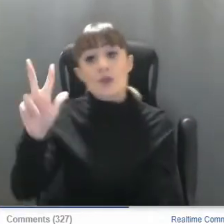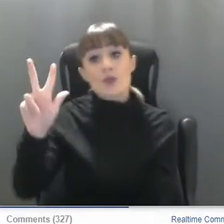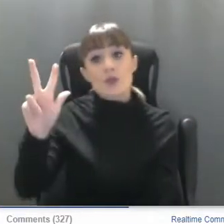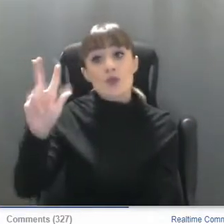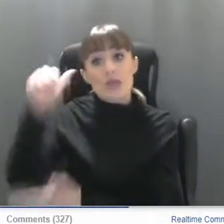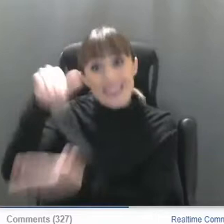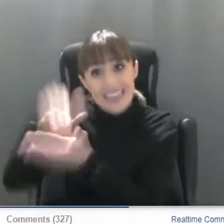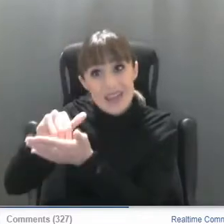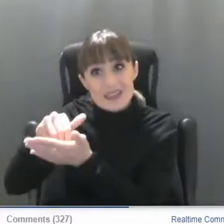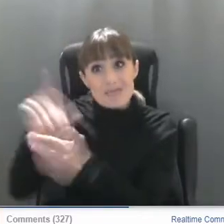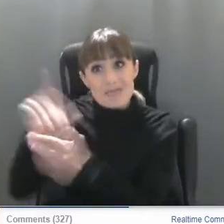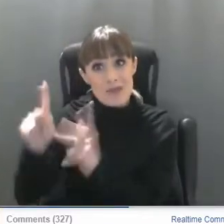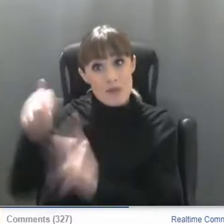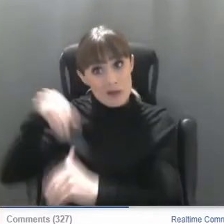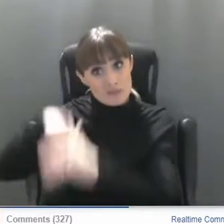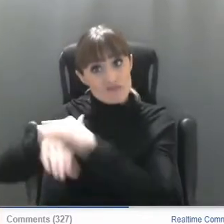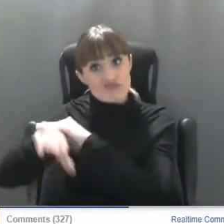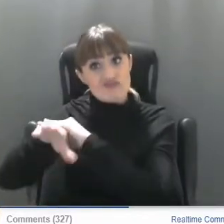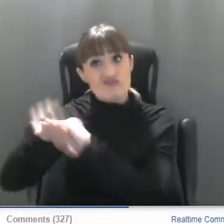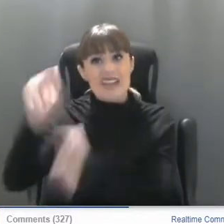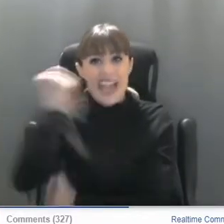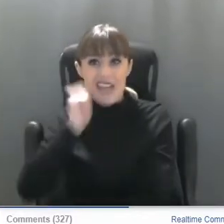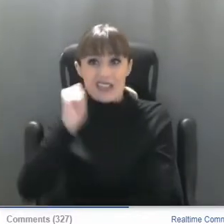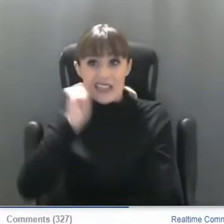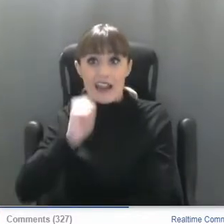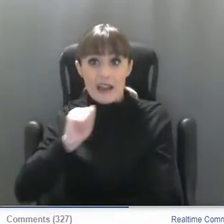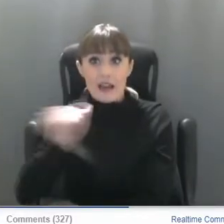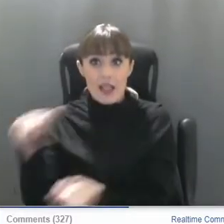gonna be about, I think Rena did the math for us, 166